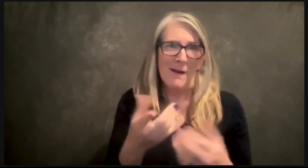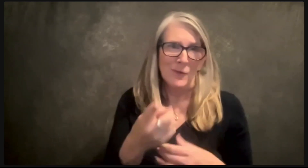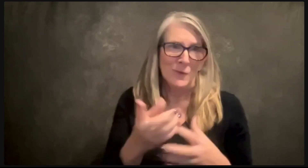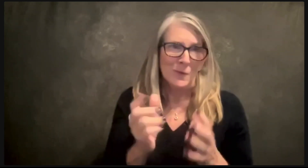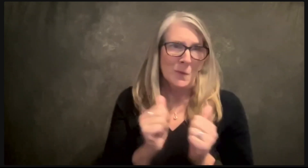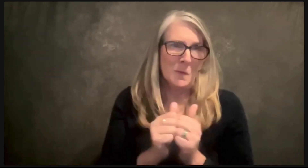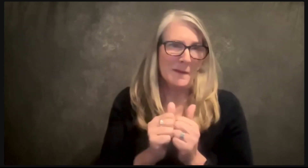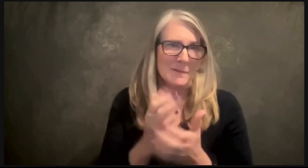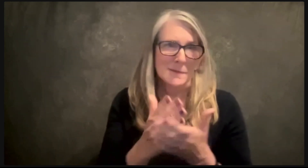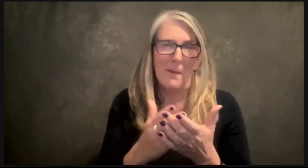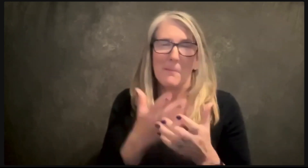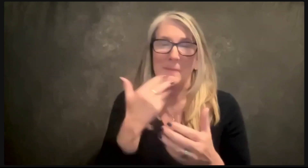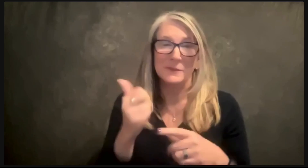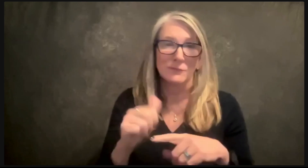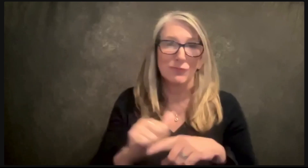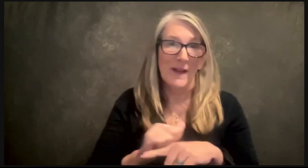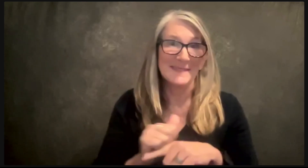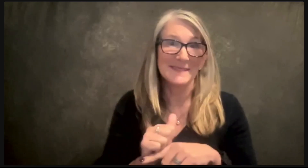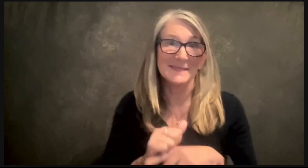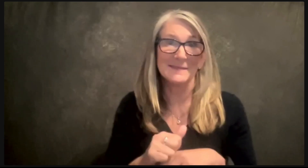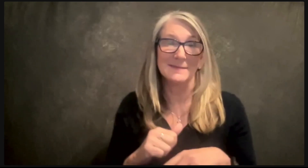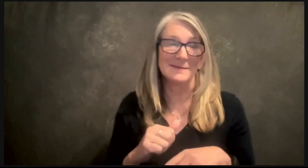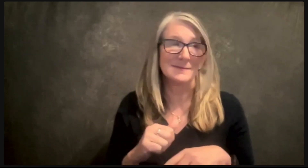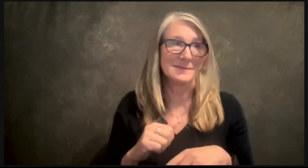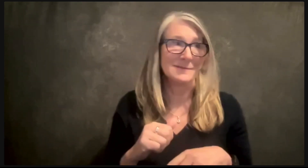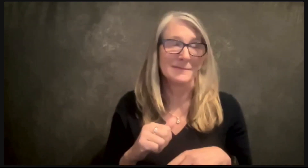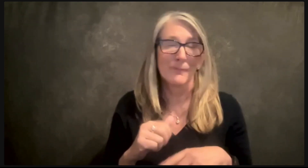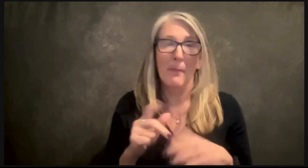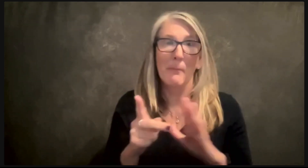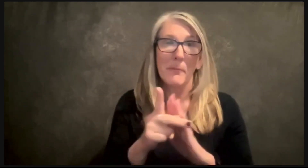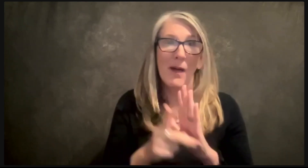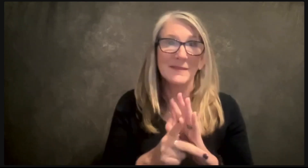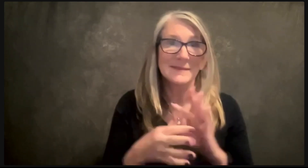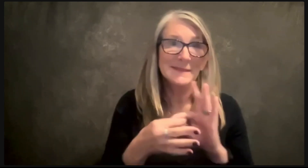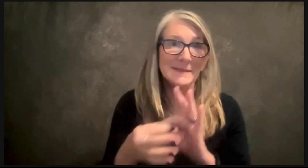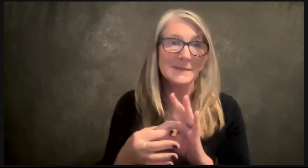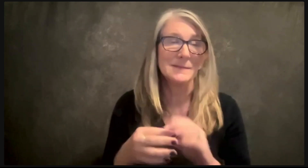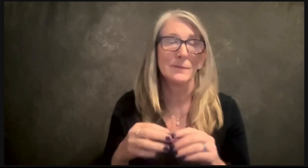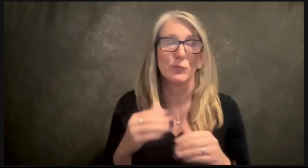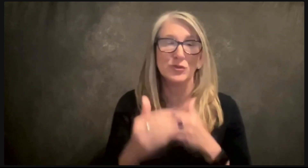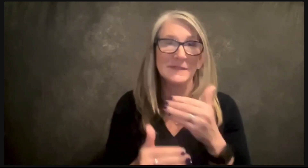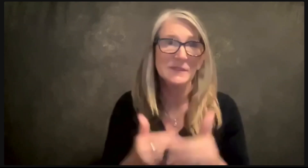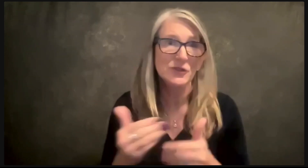with some best practices, policies, procedures that